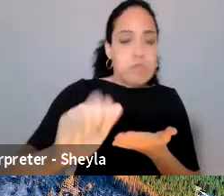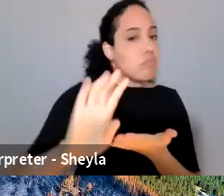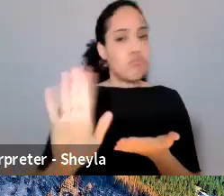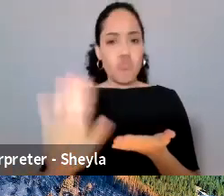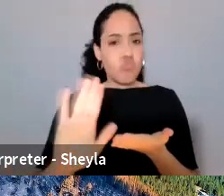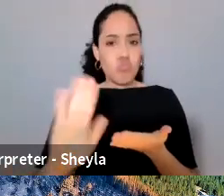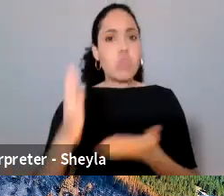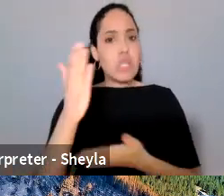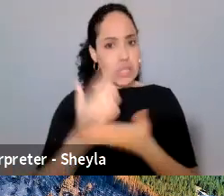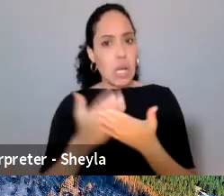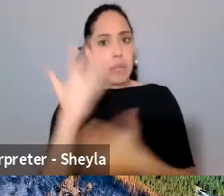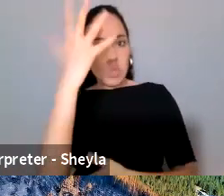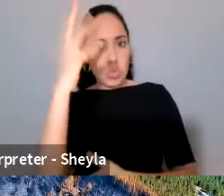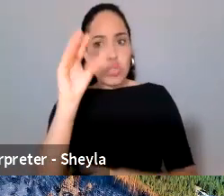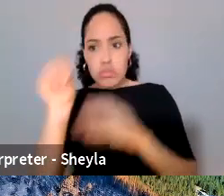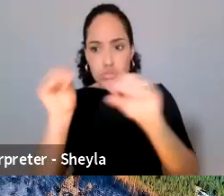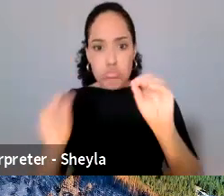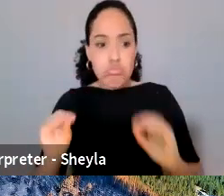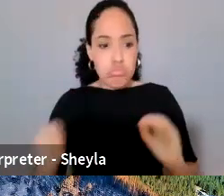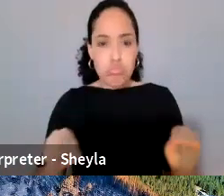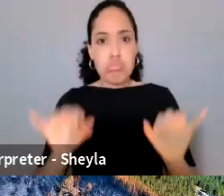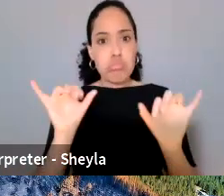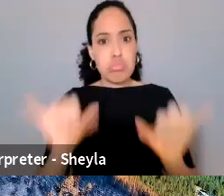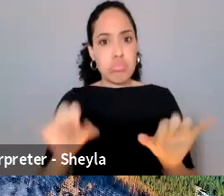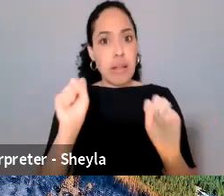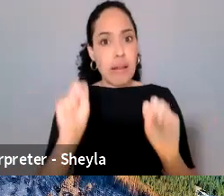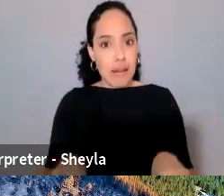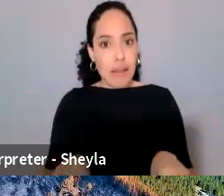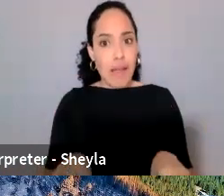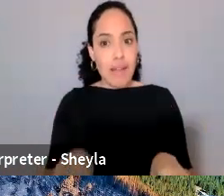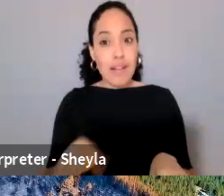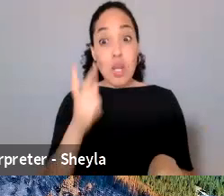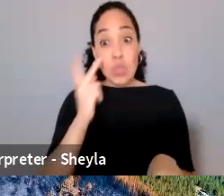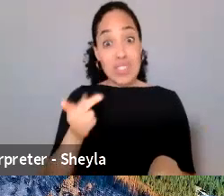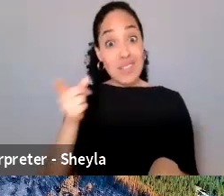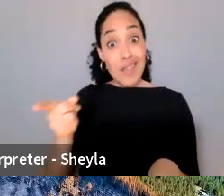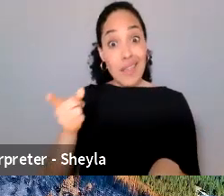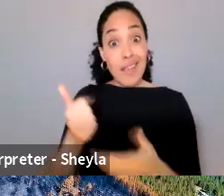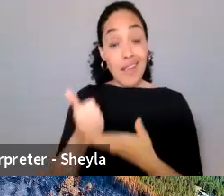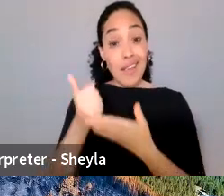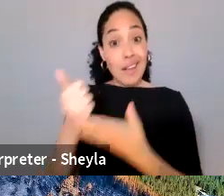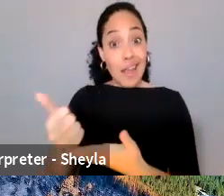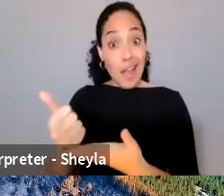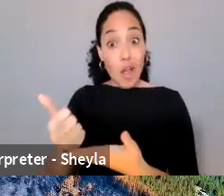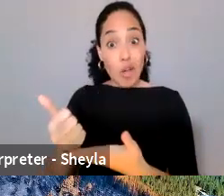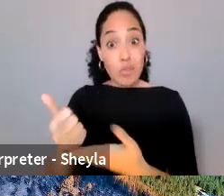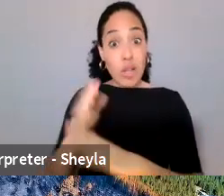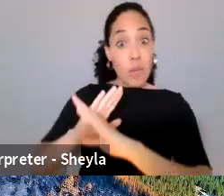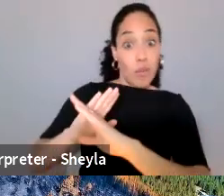removed trees to create spacing and that work helped prevent flames from igniting his home so